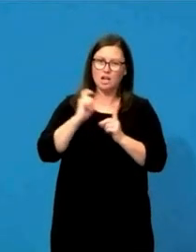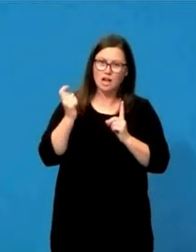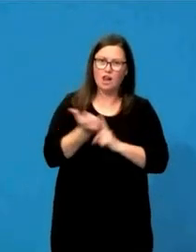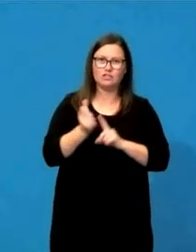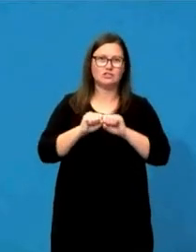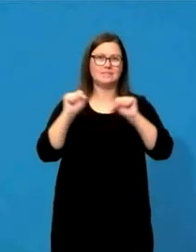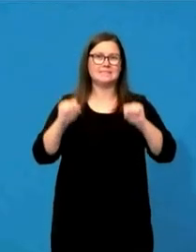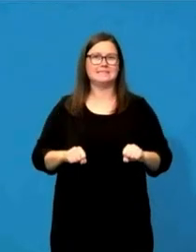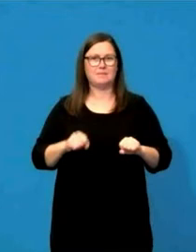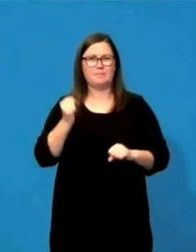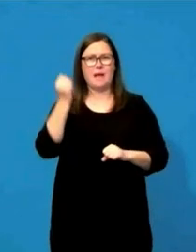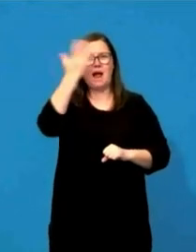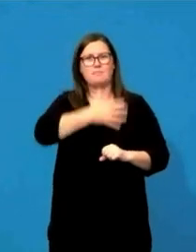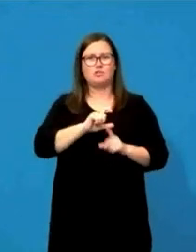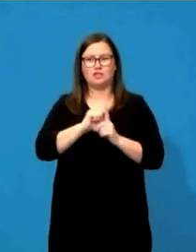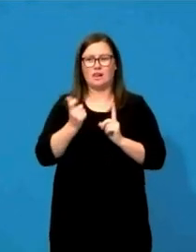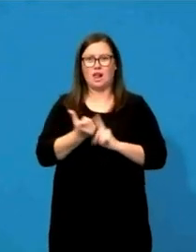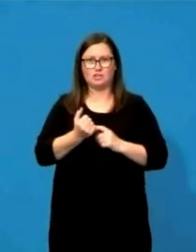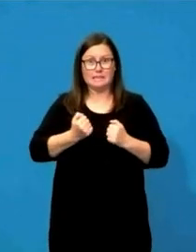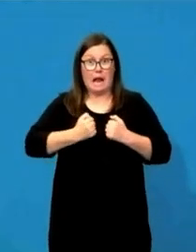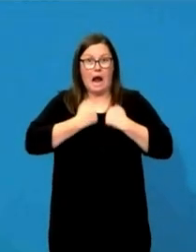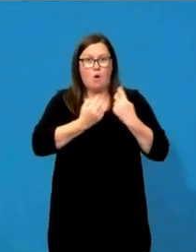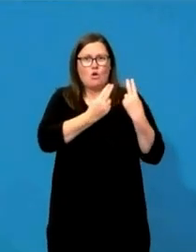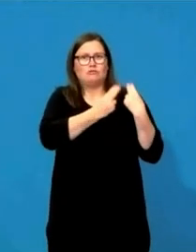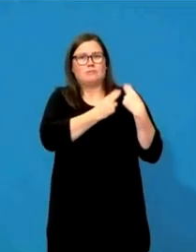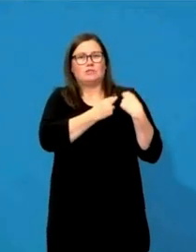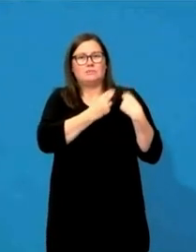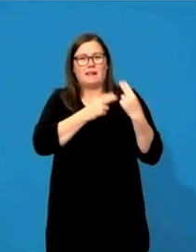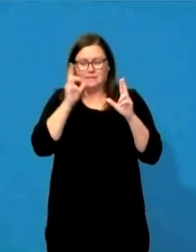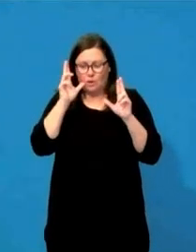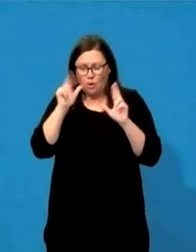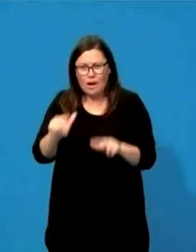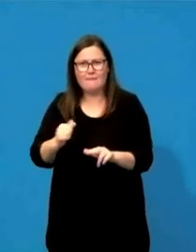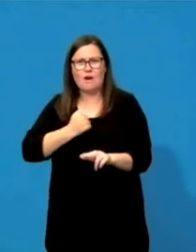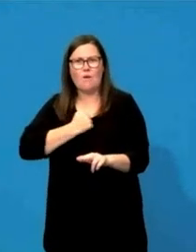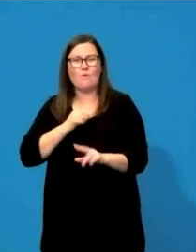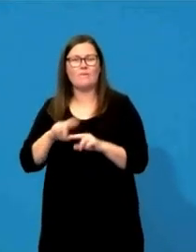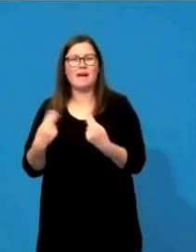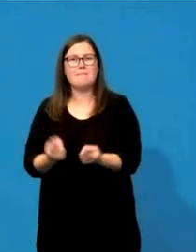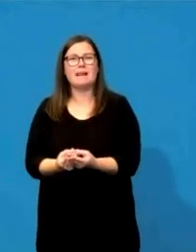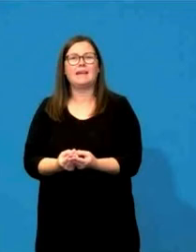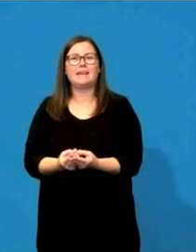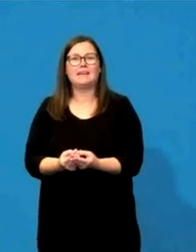it is our responsibility to care for our family members, and especially the vulnerable